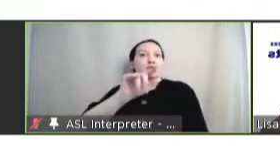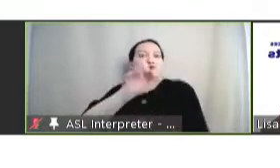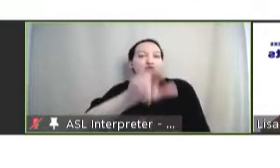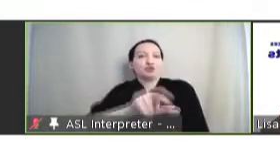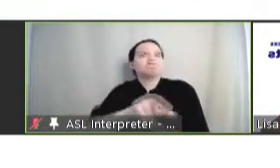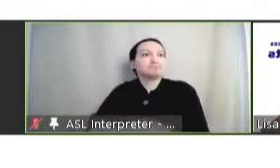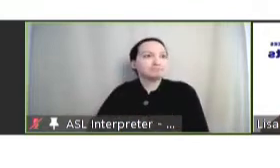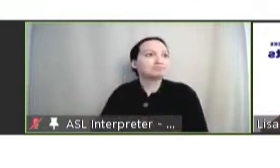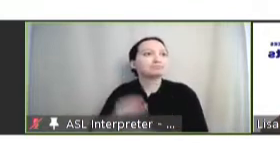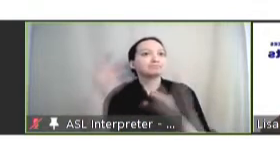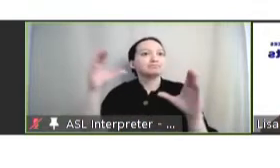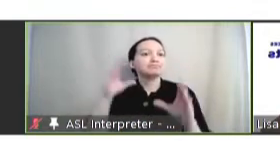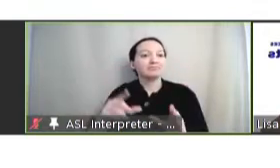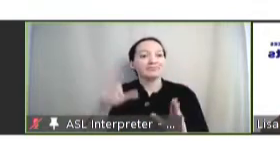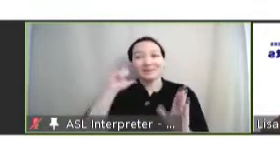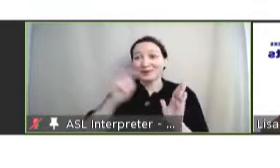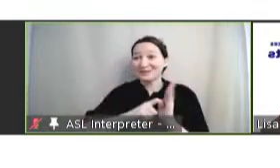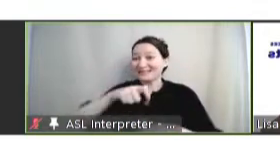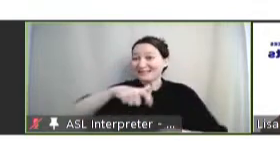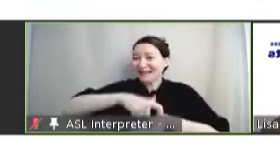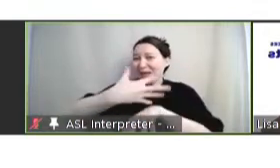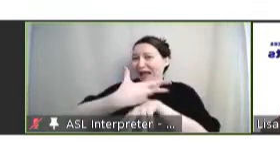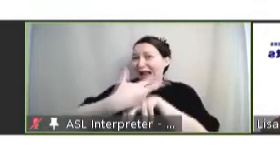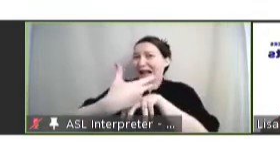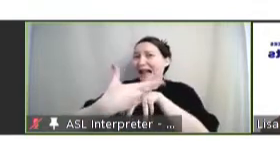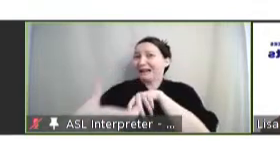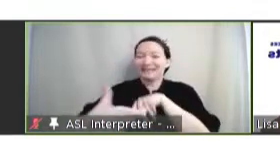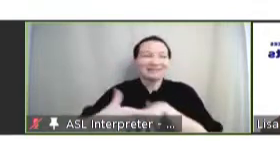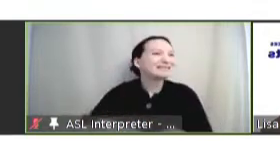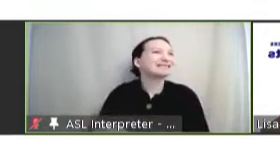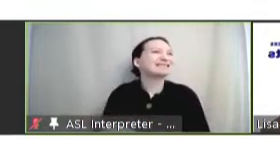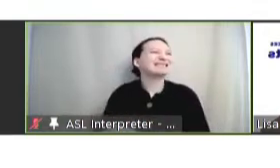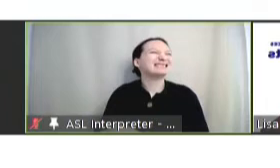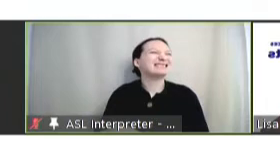I just noticed that we're on time, and I don't want to go beyond. You know, so we